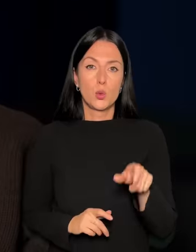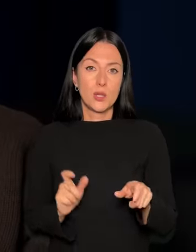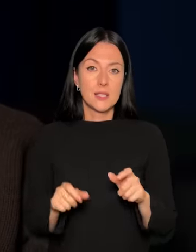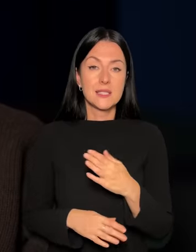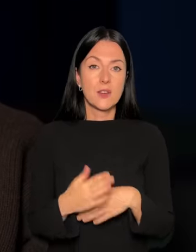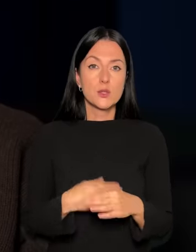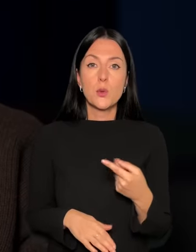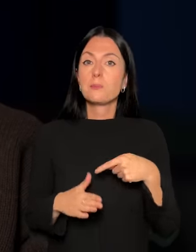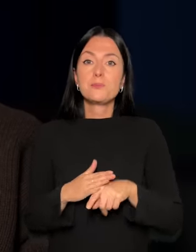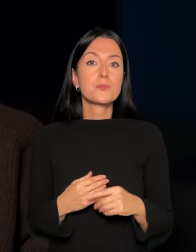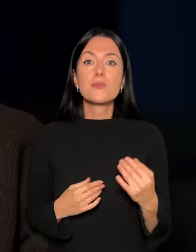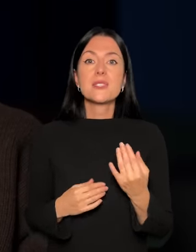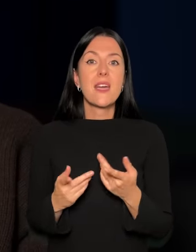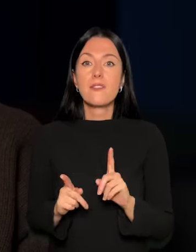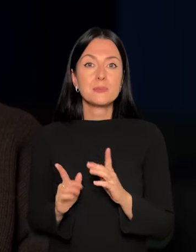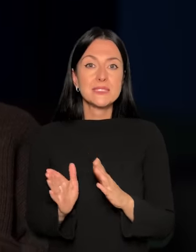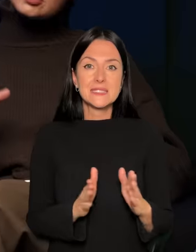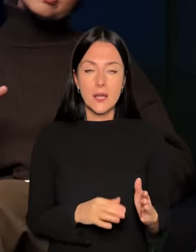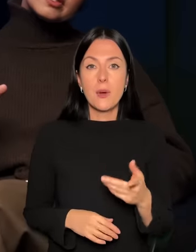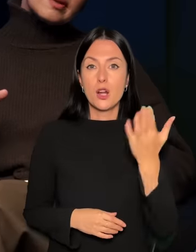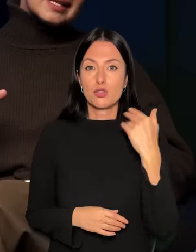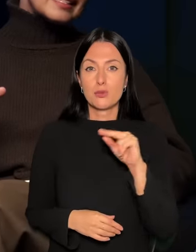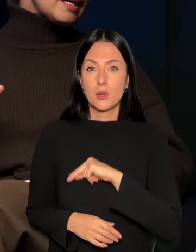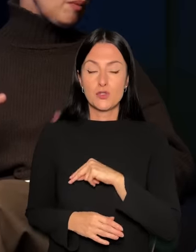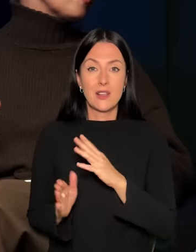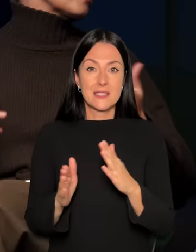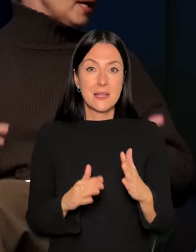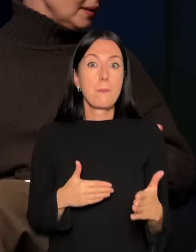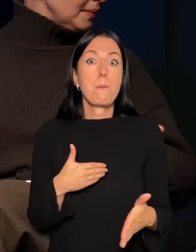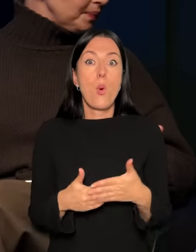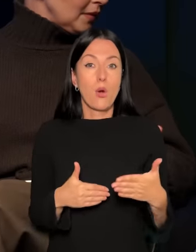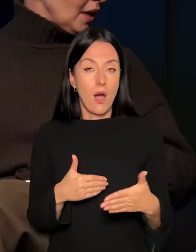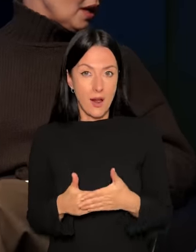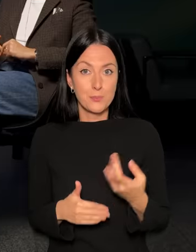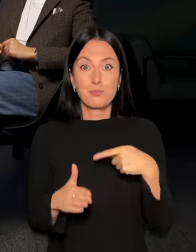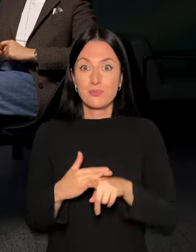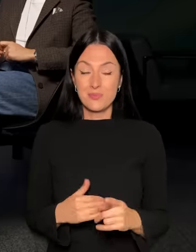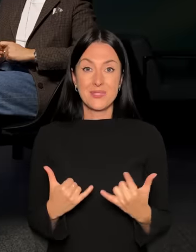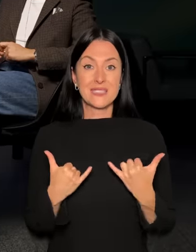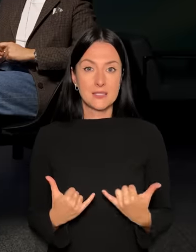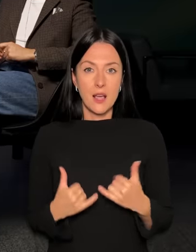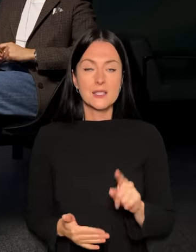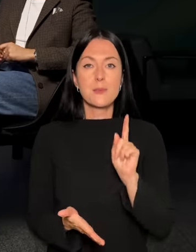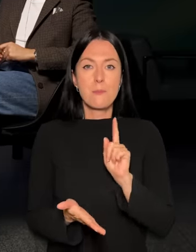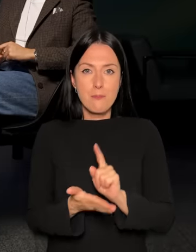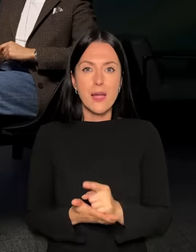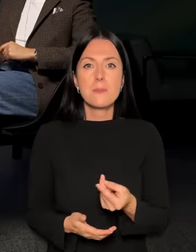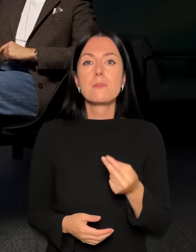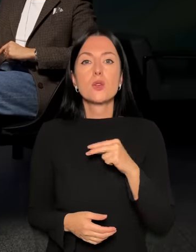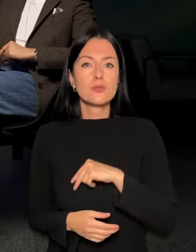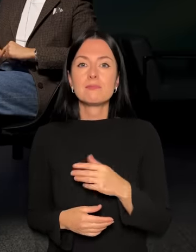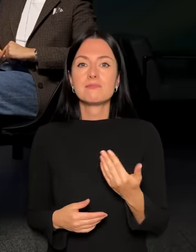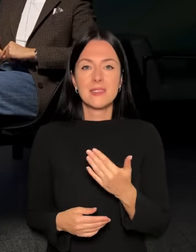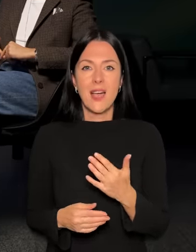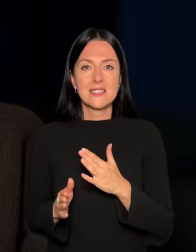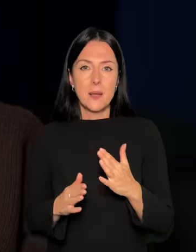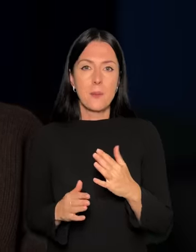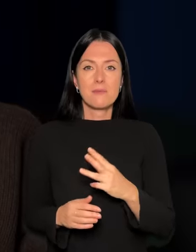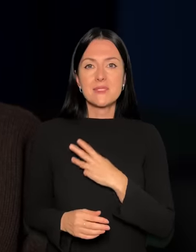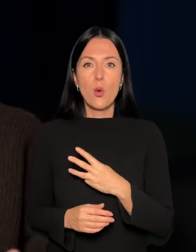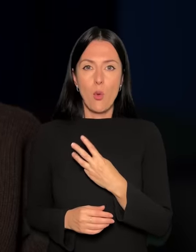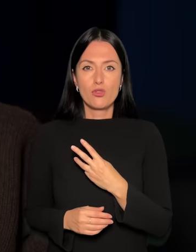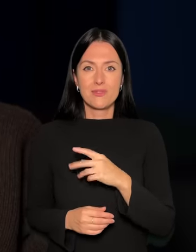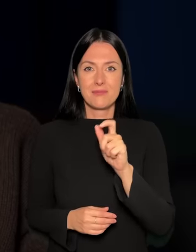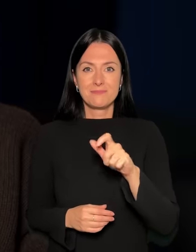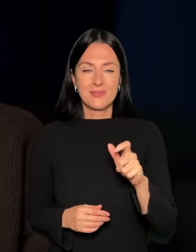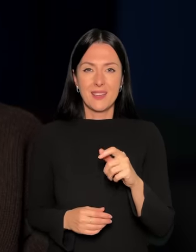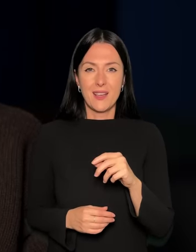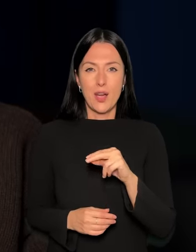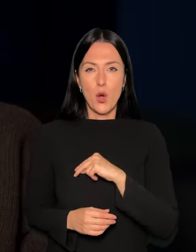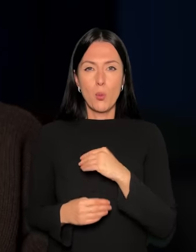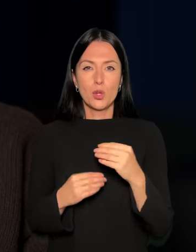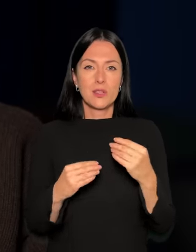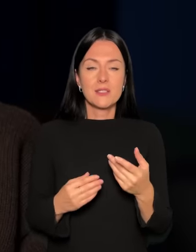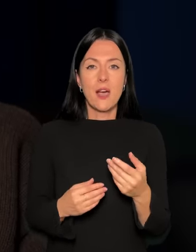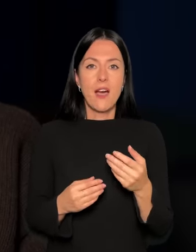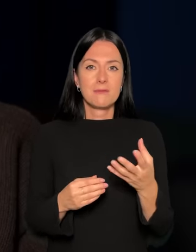Interestingly, the previous system used penalties, but now there should be a system of incentives for employers to hire people with disabilities.